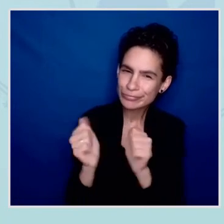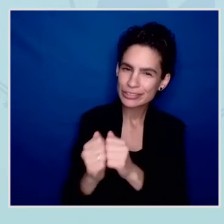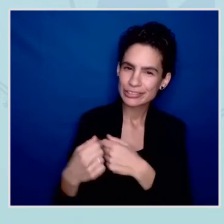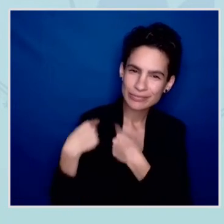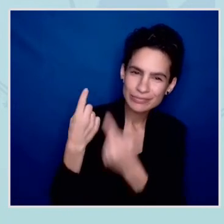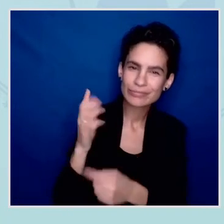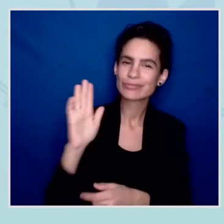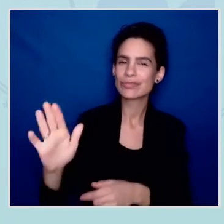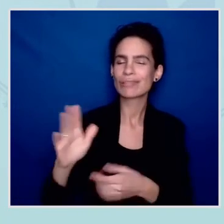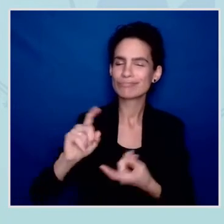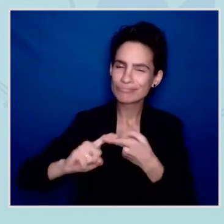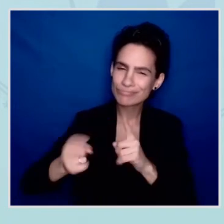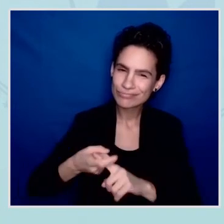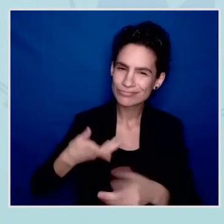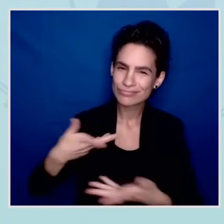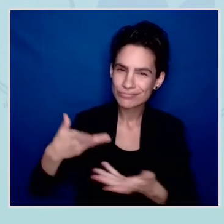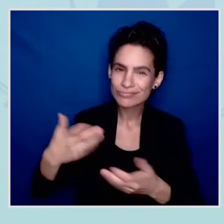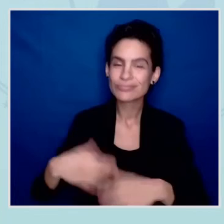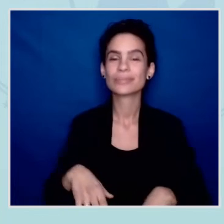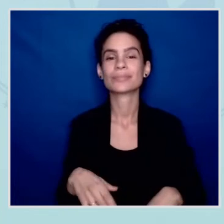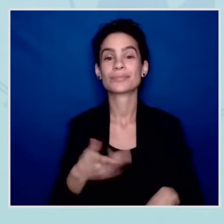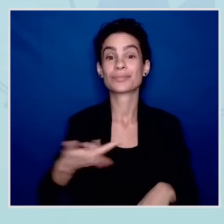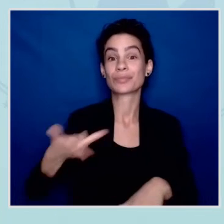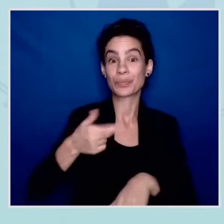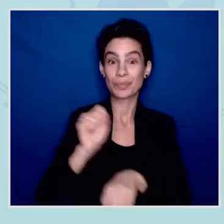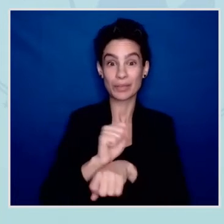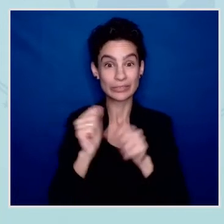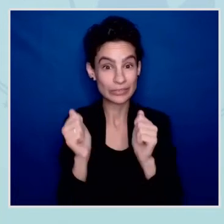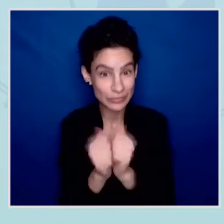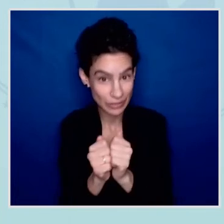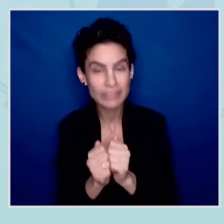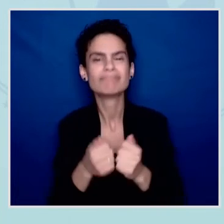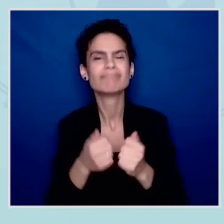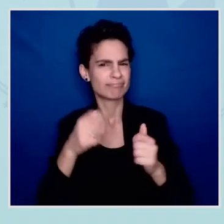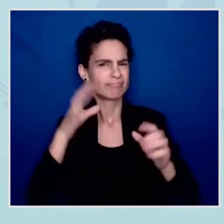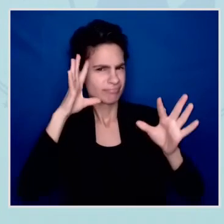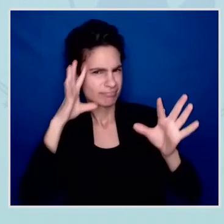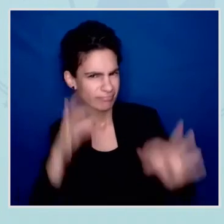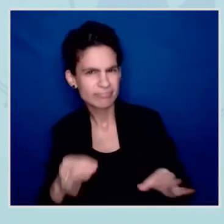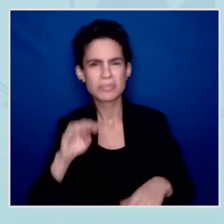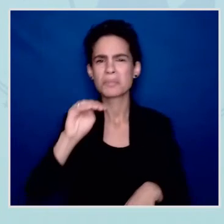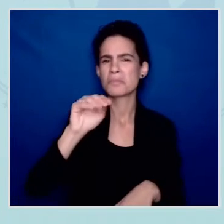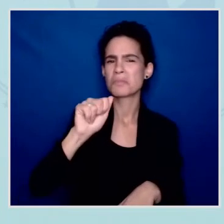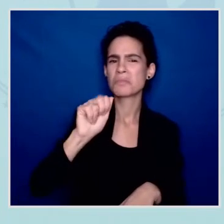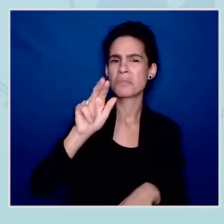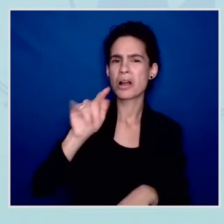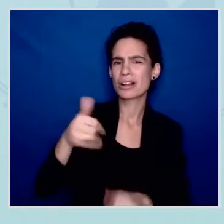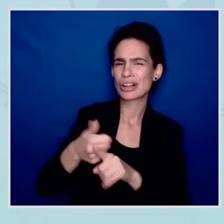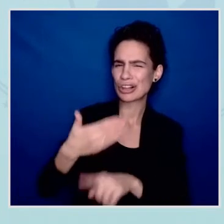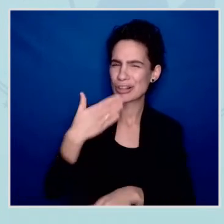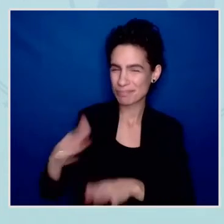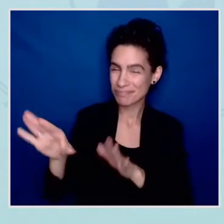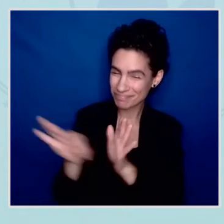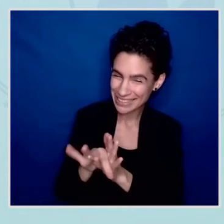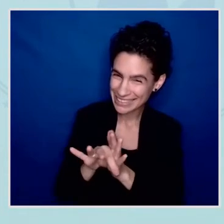WORKER POWER TO PROTECT THE